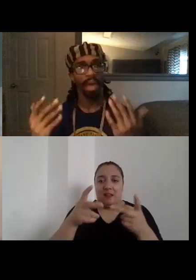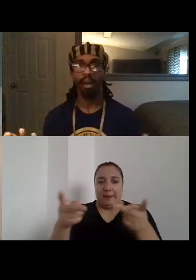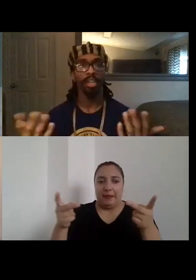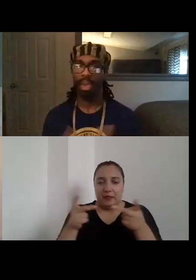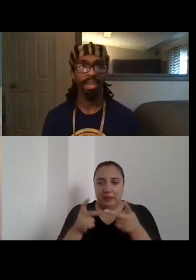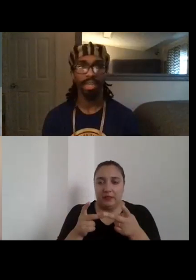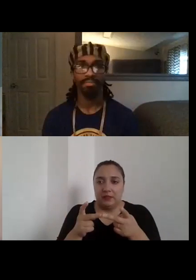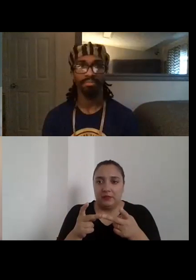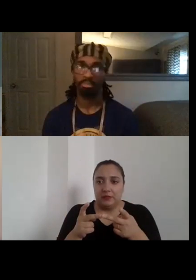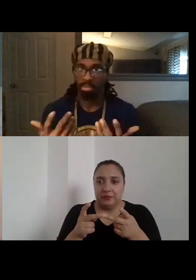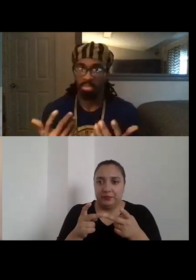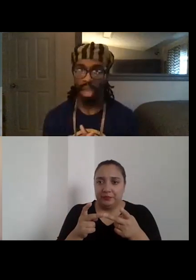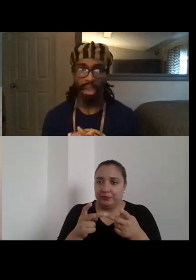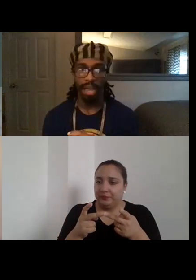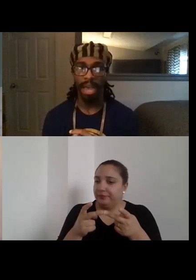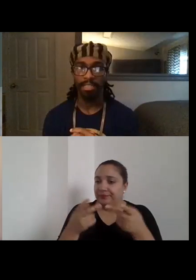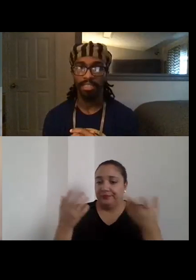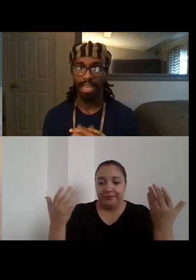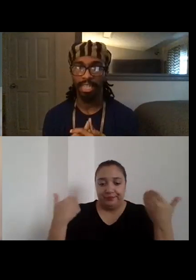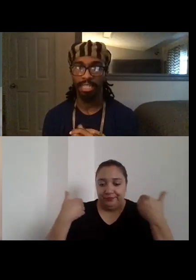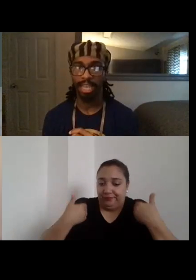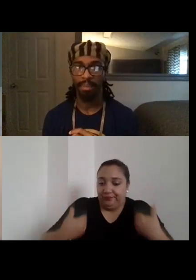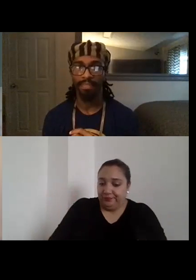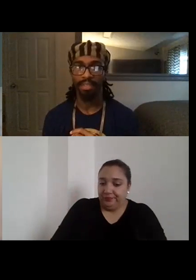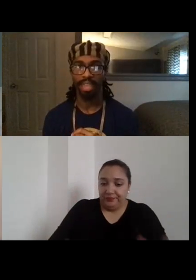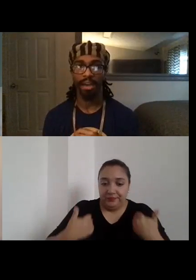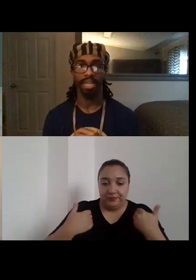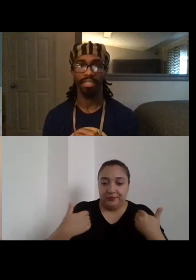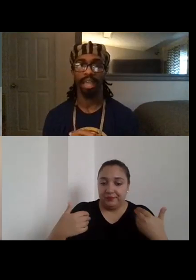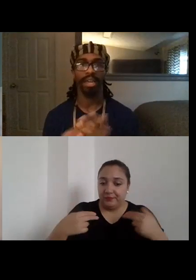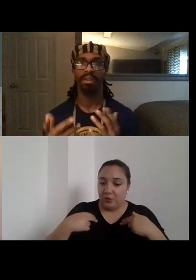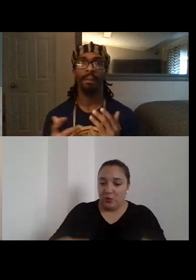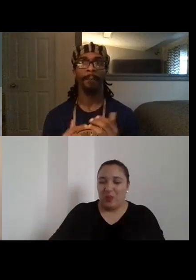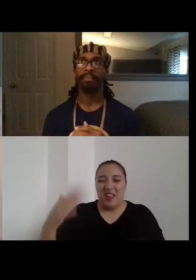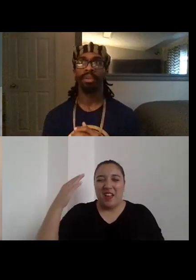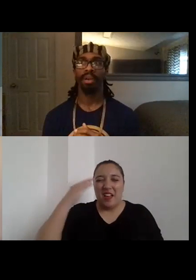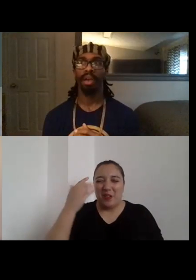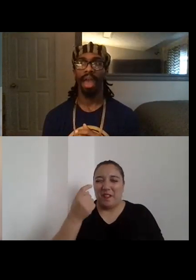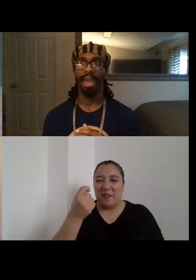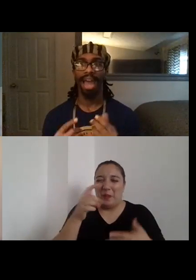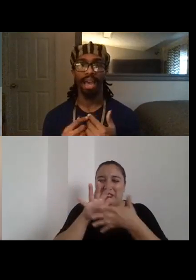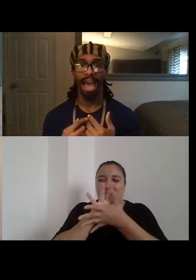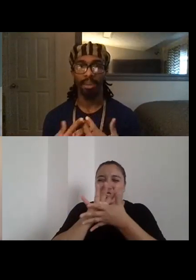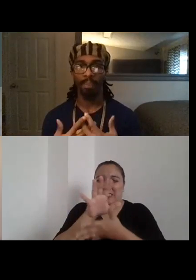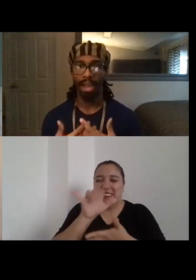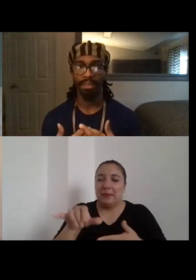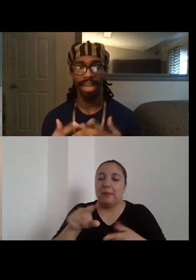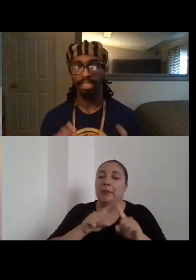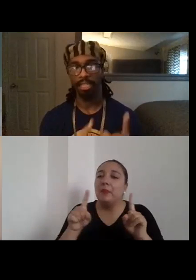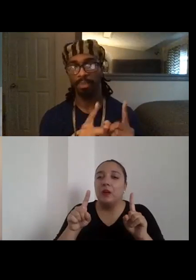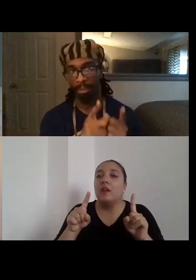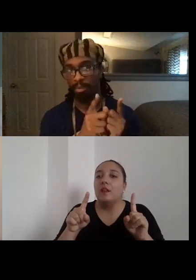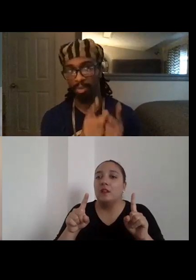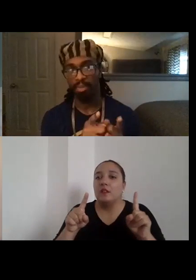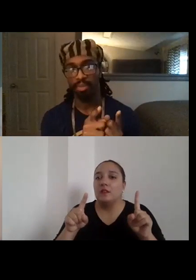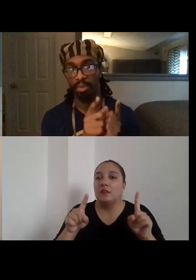As cheese cheesy as that sounds -- especially for